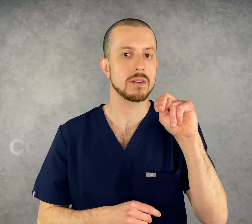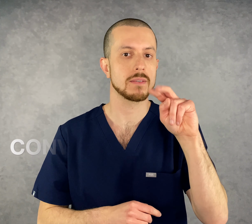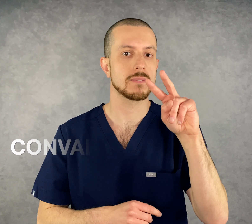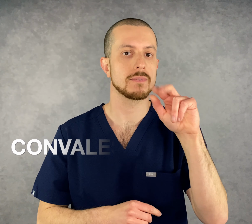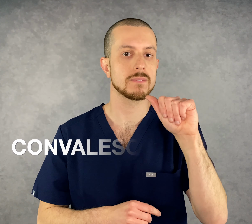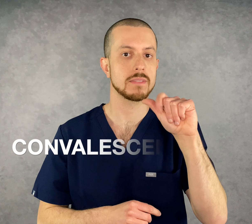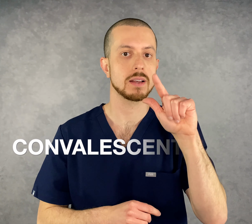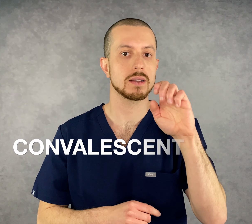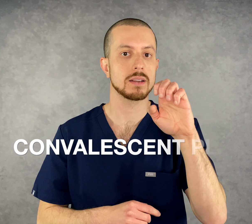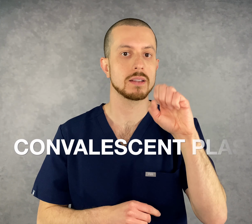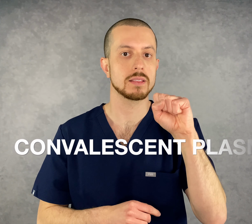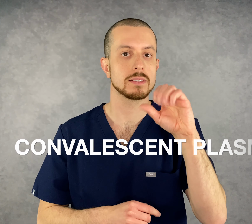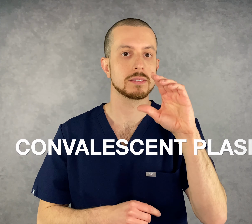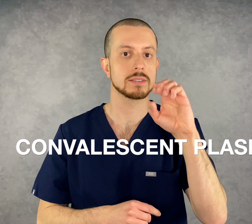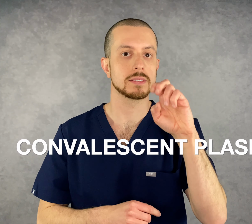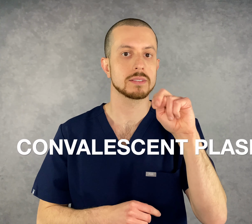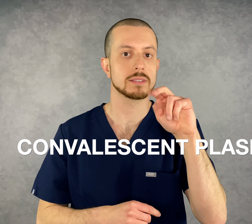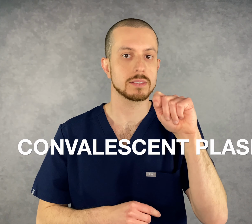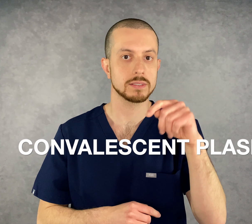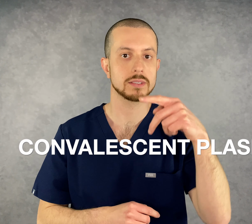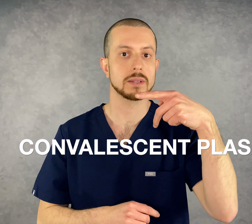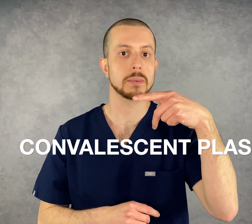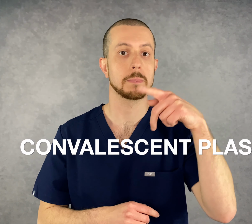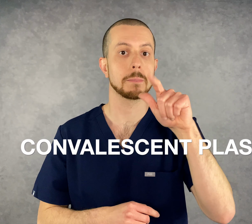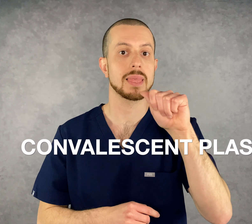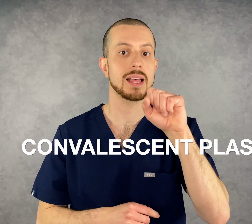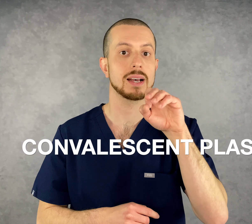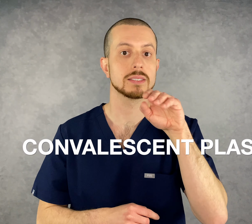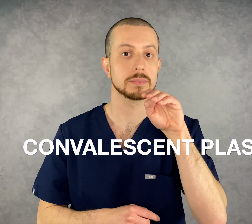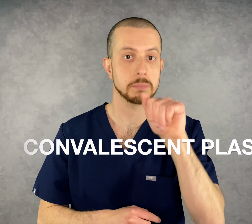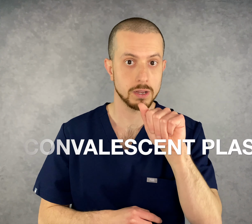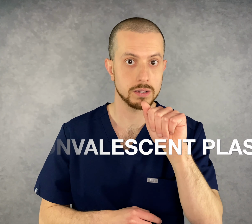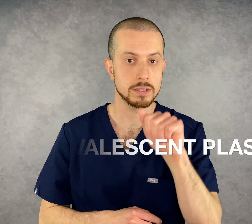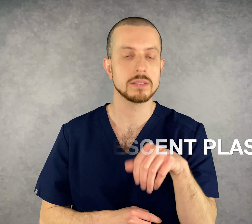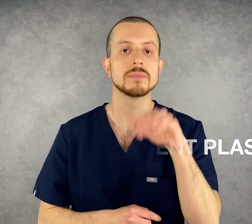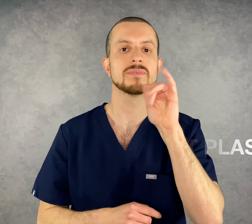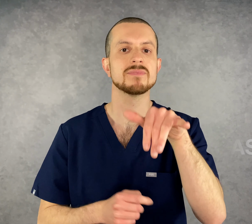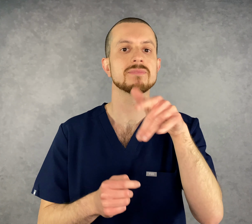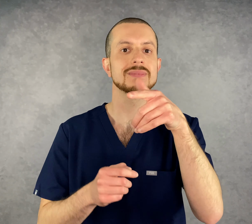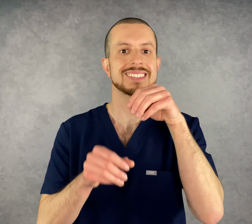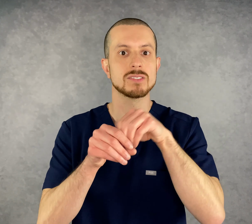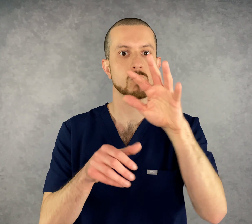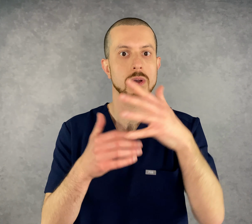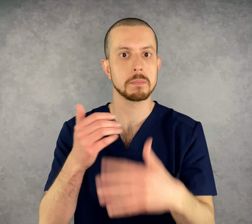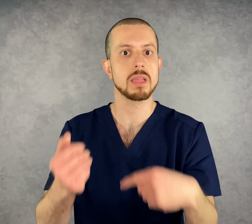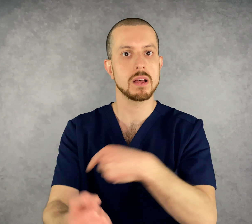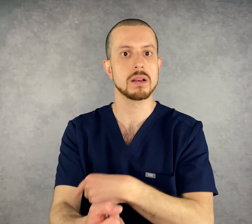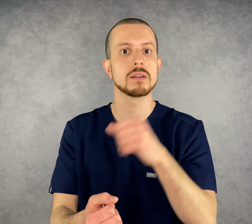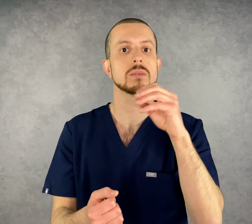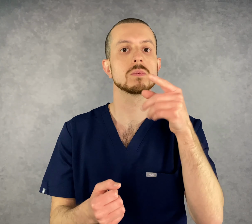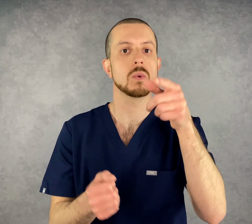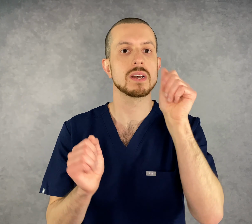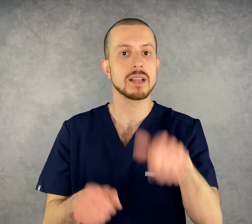called convalescent plasma. This is something that is in your blood that you can